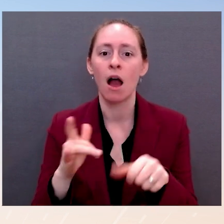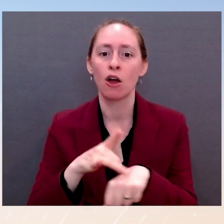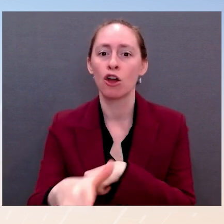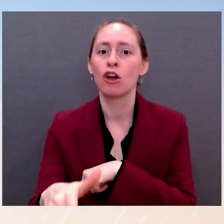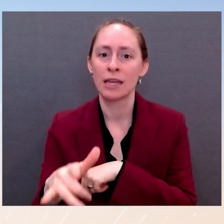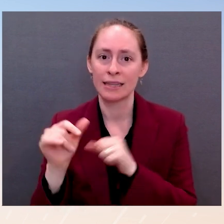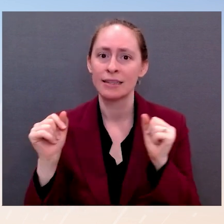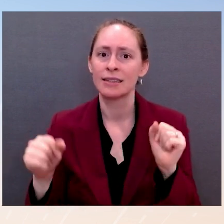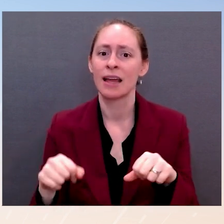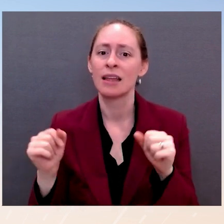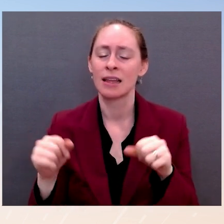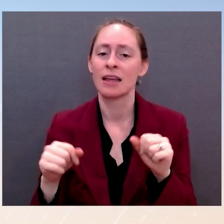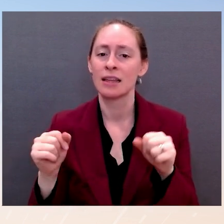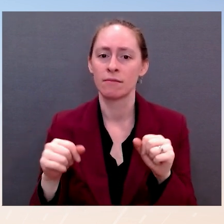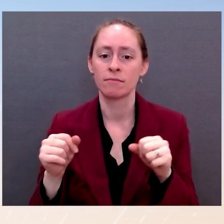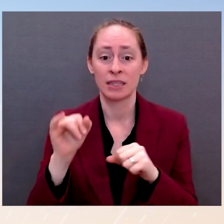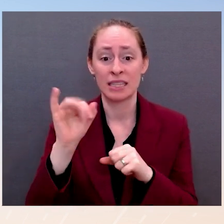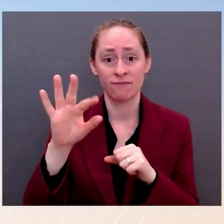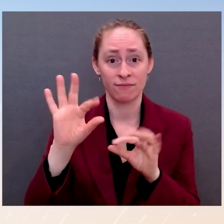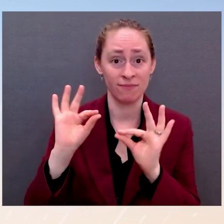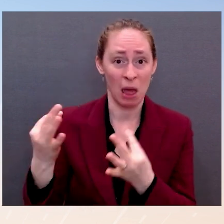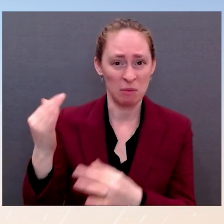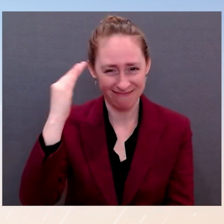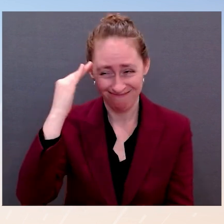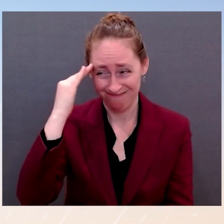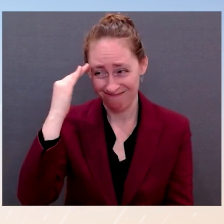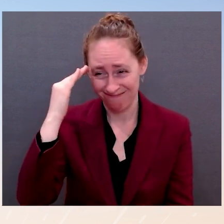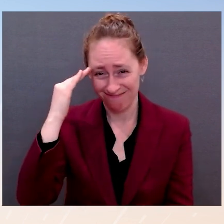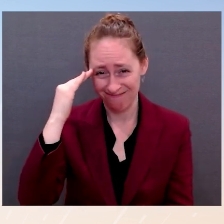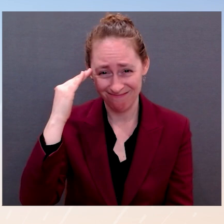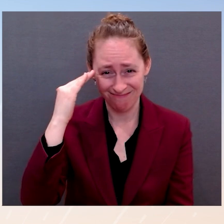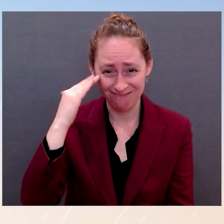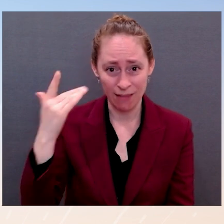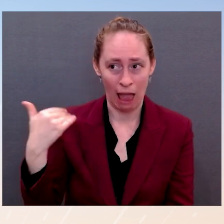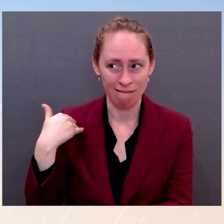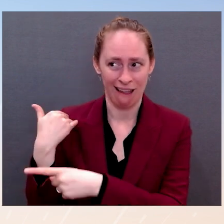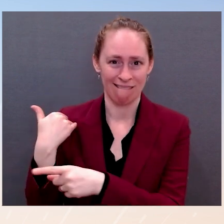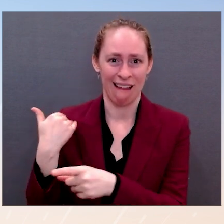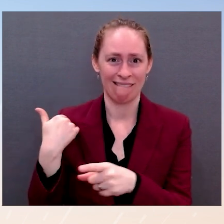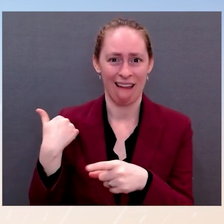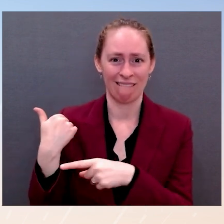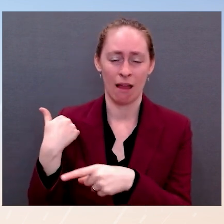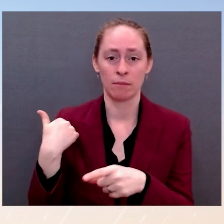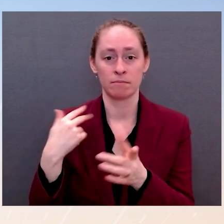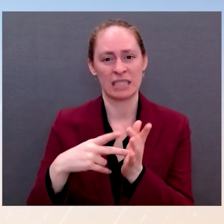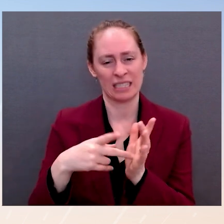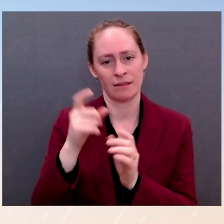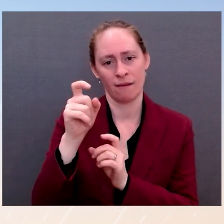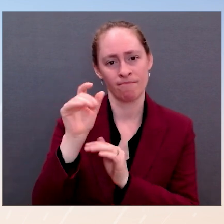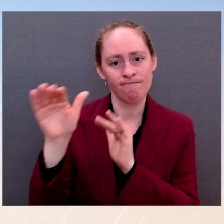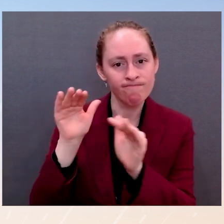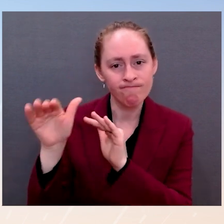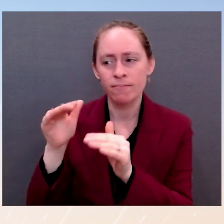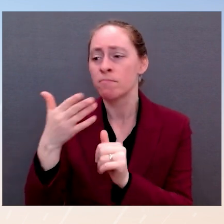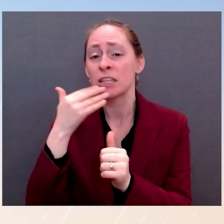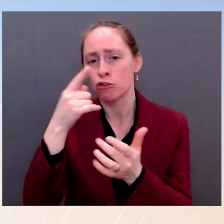if you have a family history of colon cancer, of uterine cancer, these are things that you have to ask about